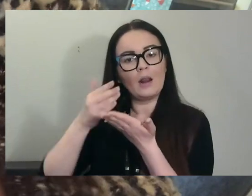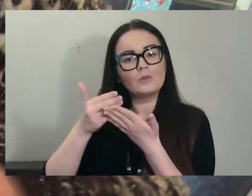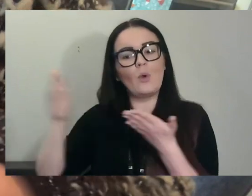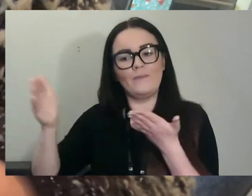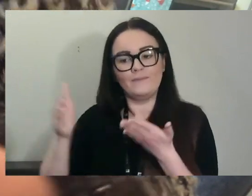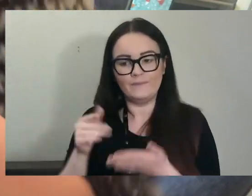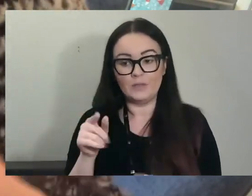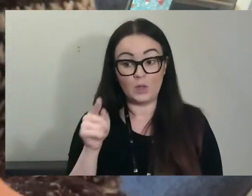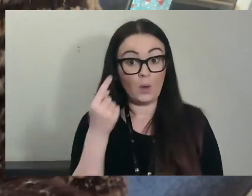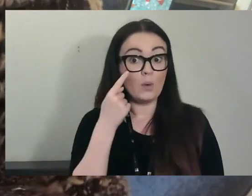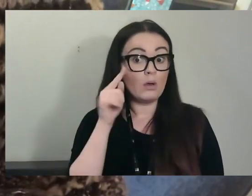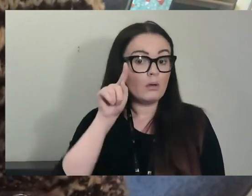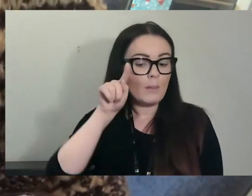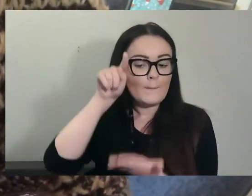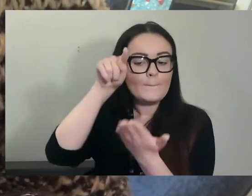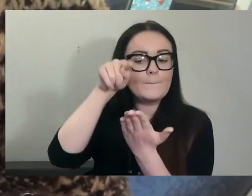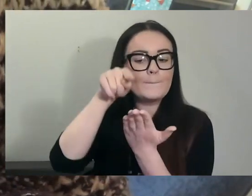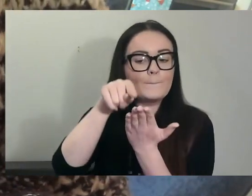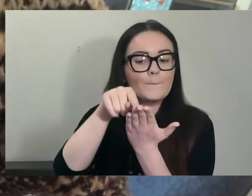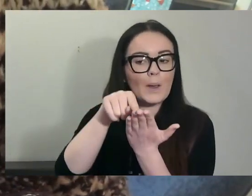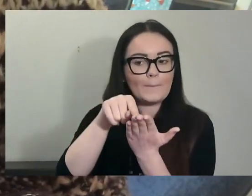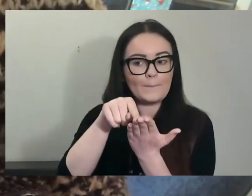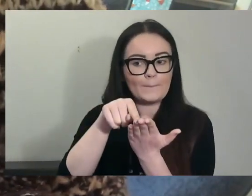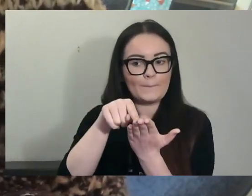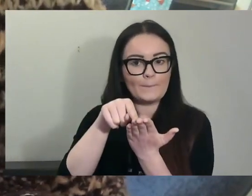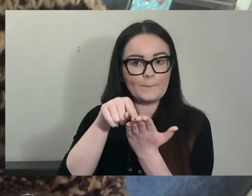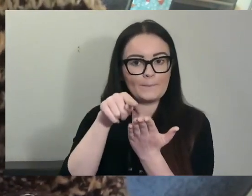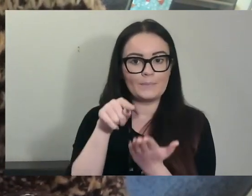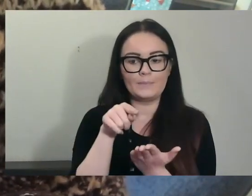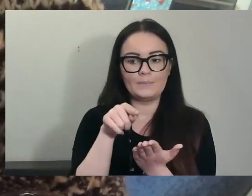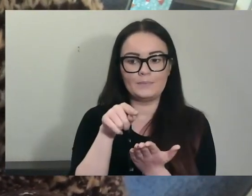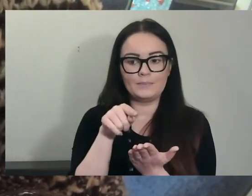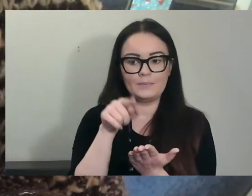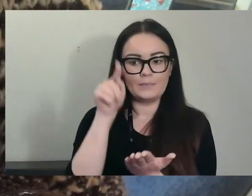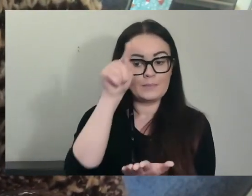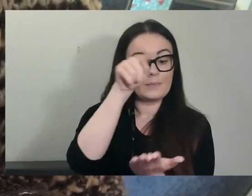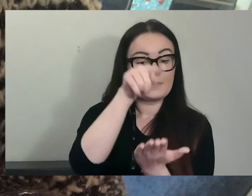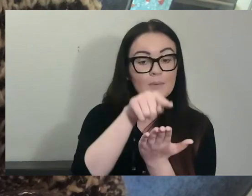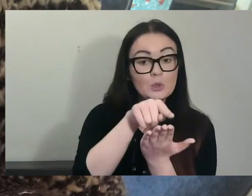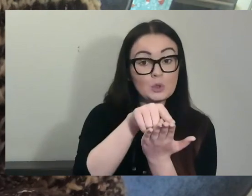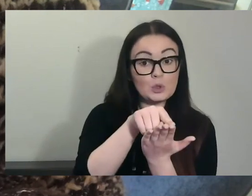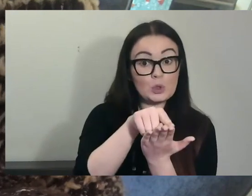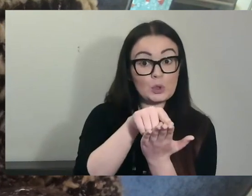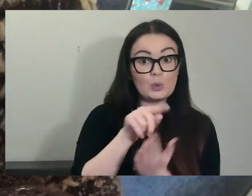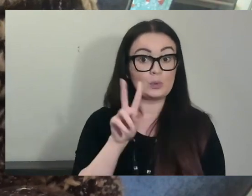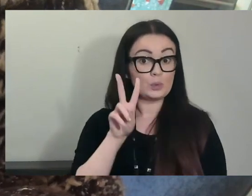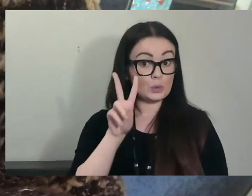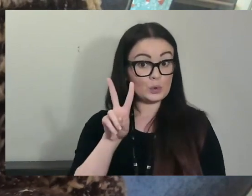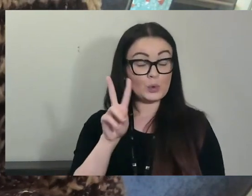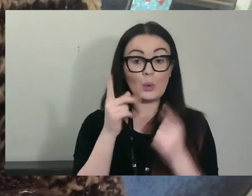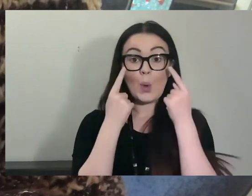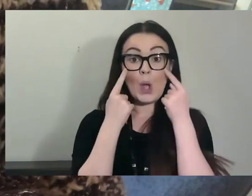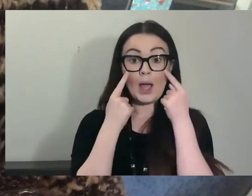there we go. And in the middle of my teddy bear's face I'm going do one and two like